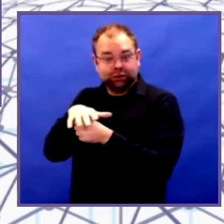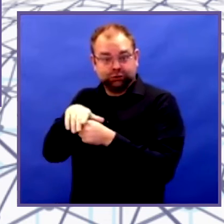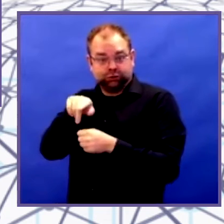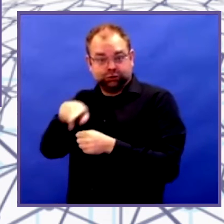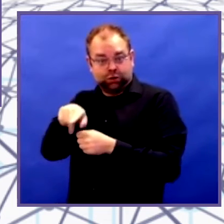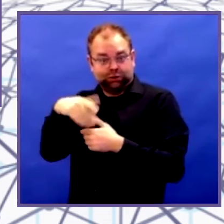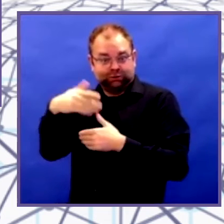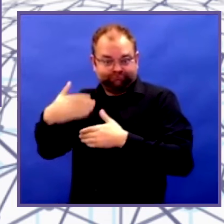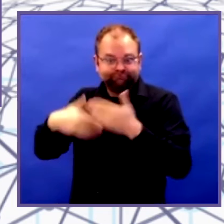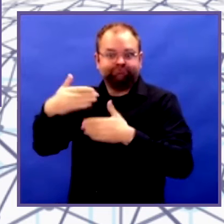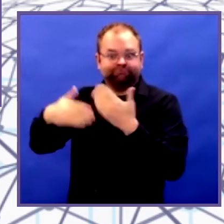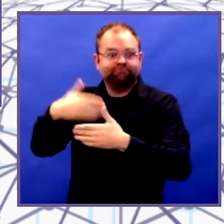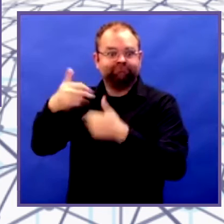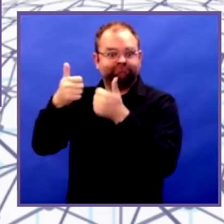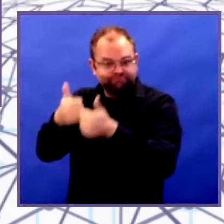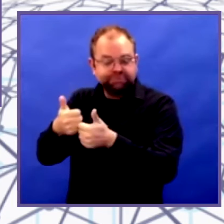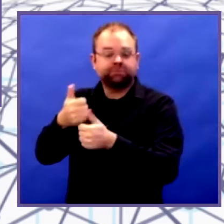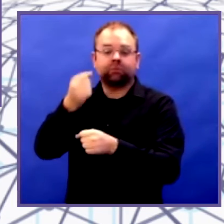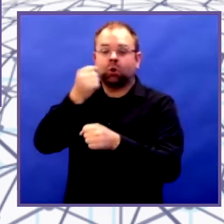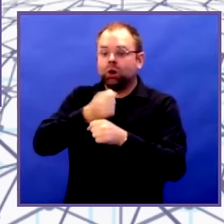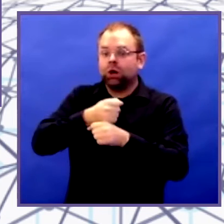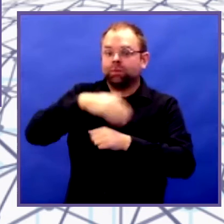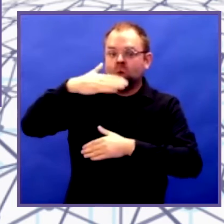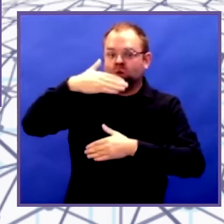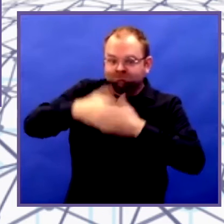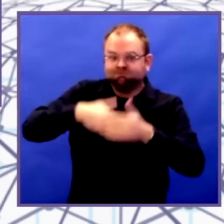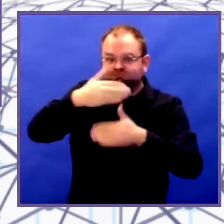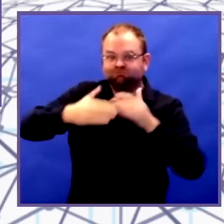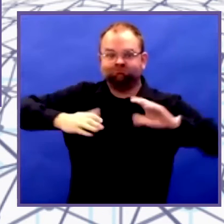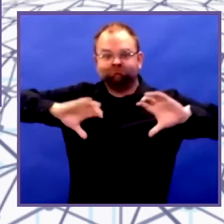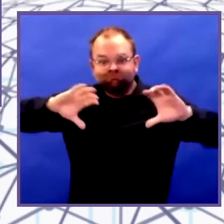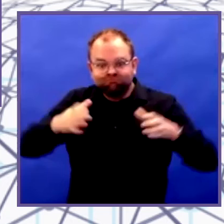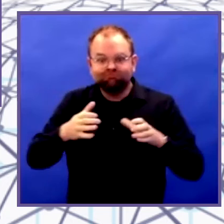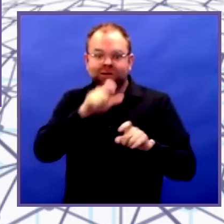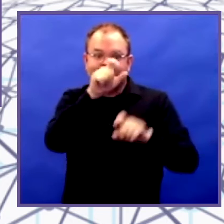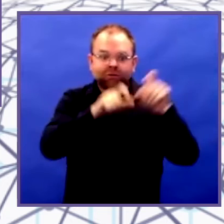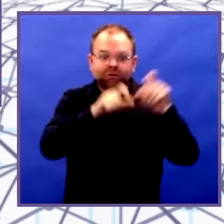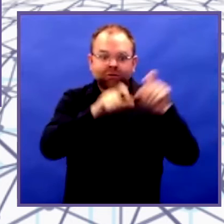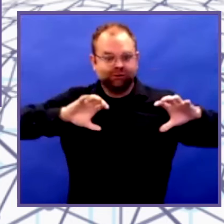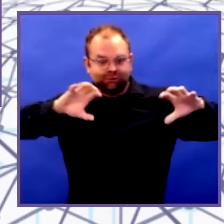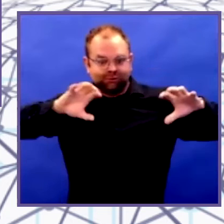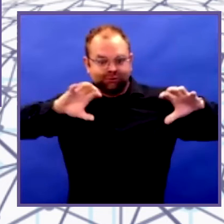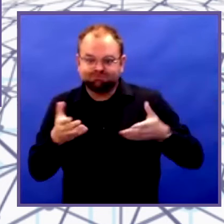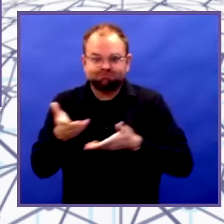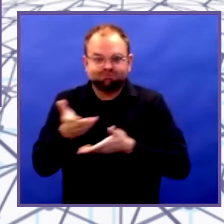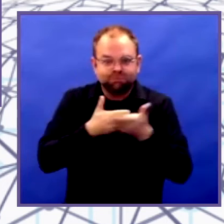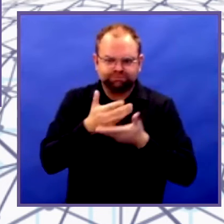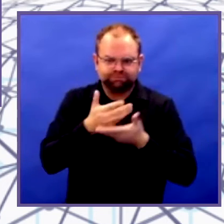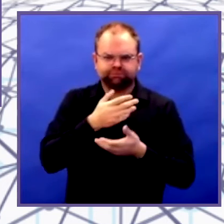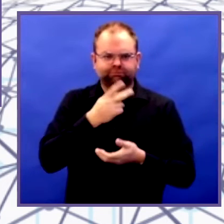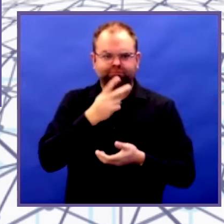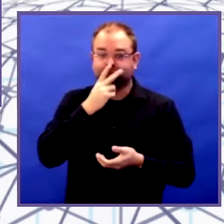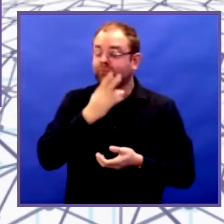to recognise and we need to capitalise on our different strengths, expertise and perspective